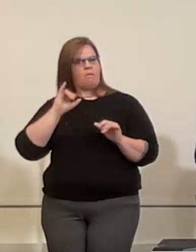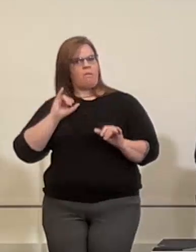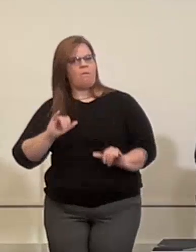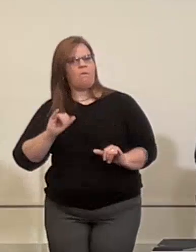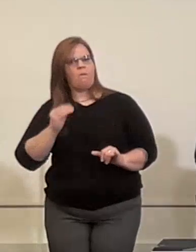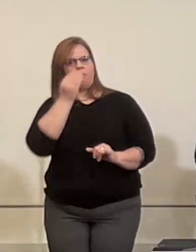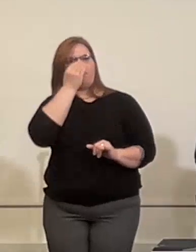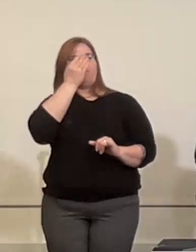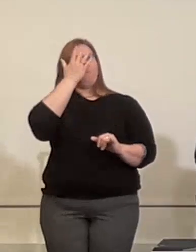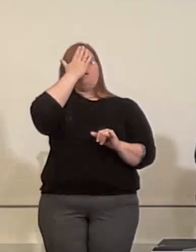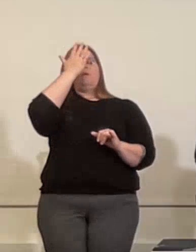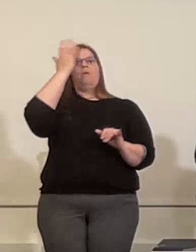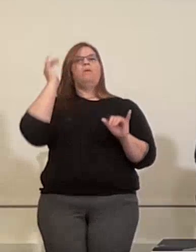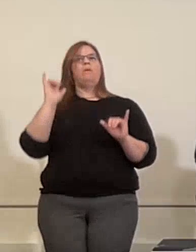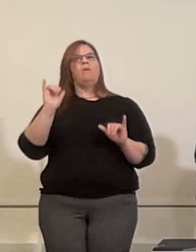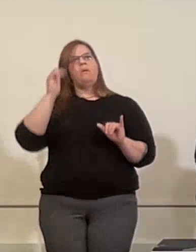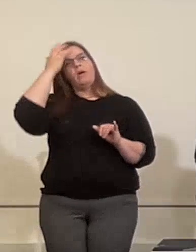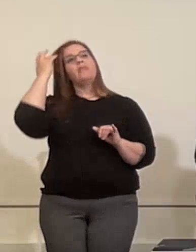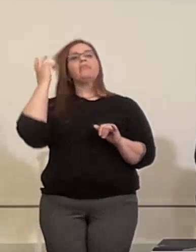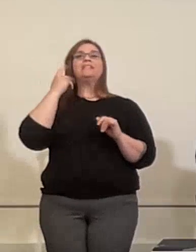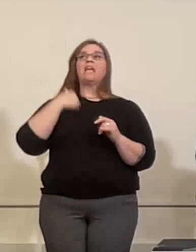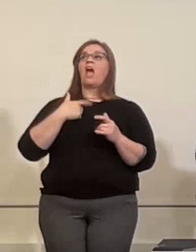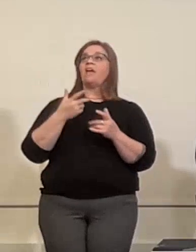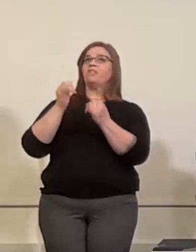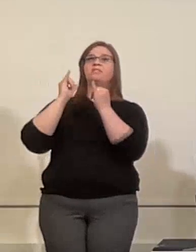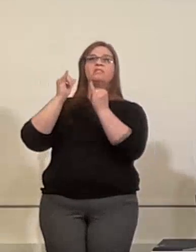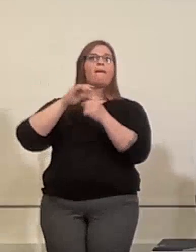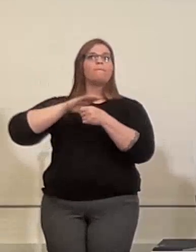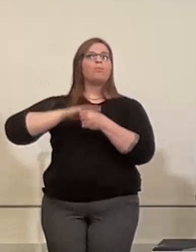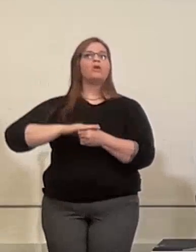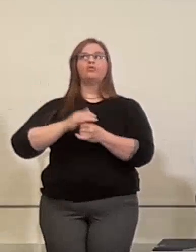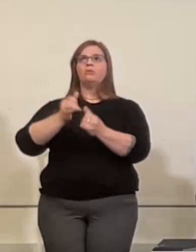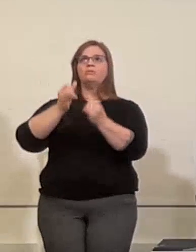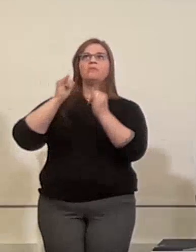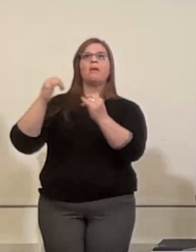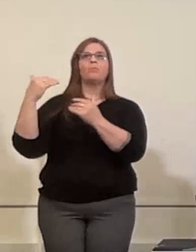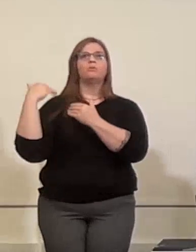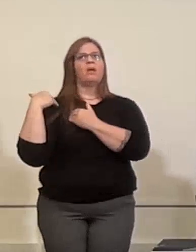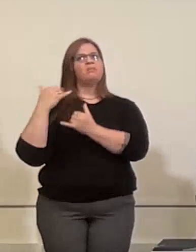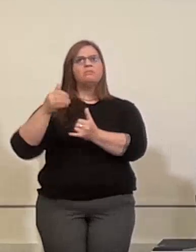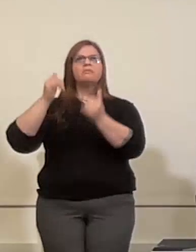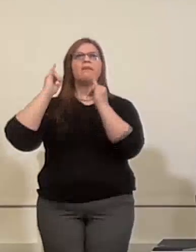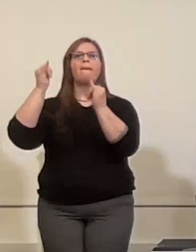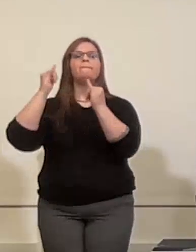responsibilities as them, but I just happened to roll around and empower a wheelchair.